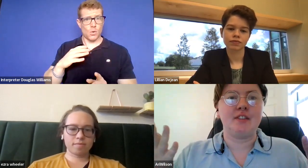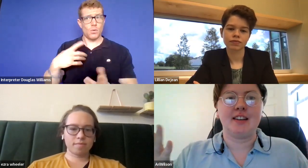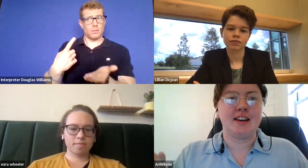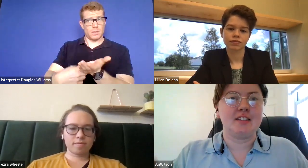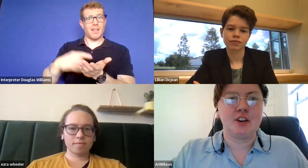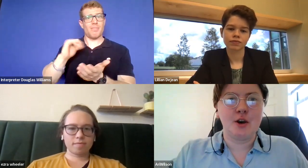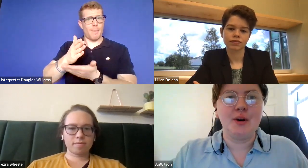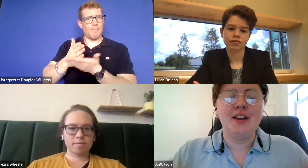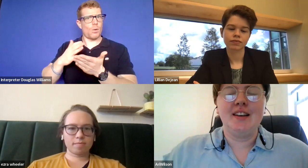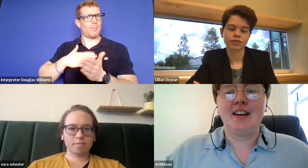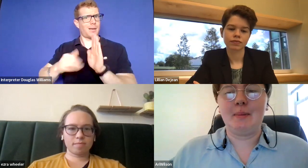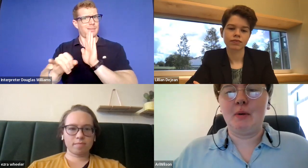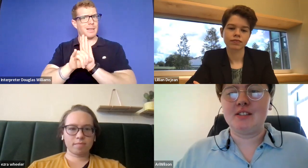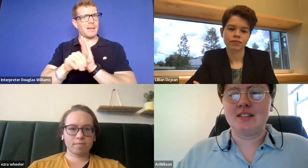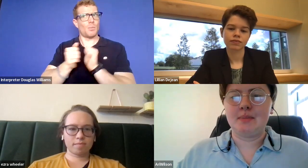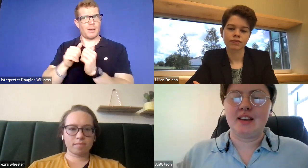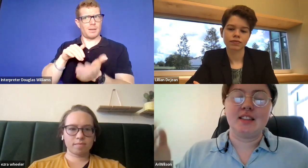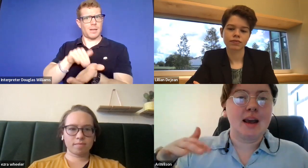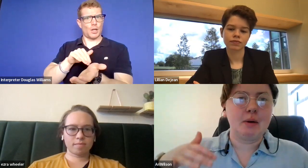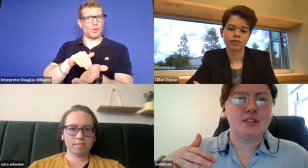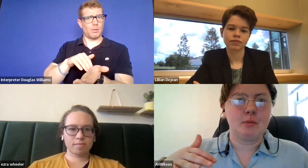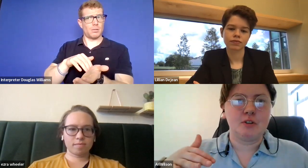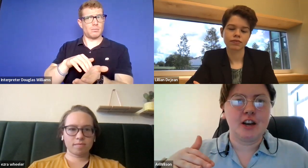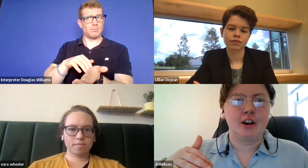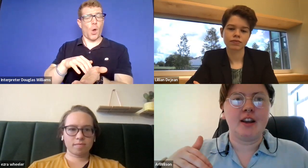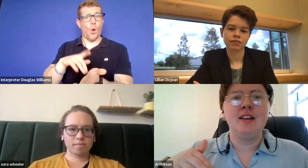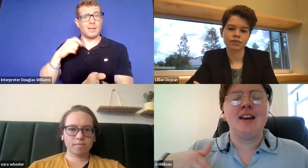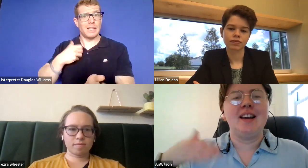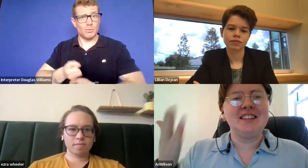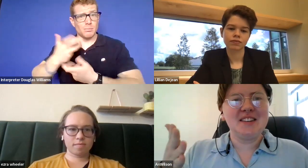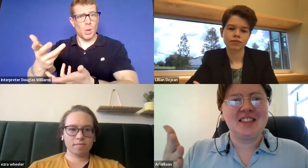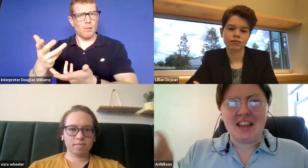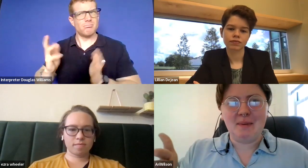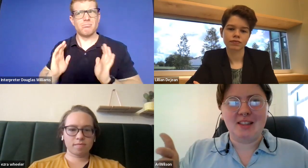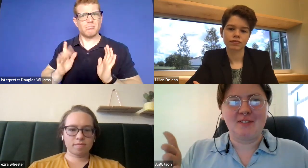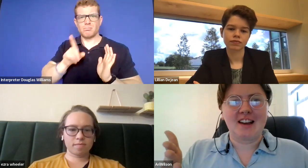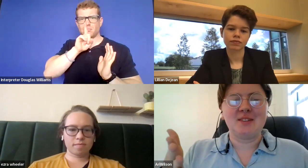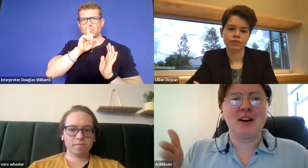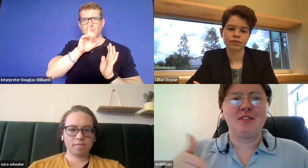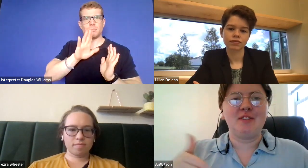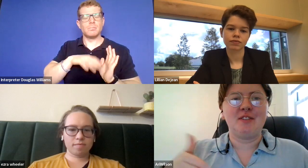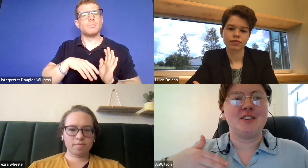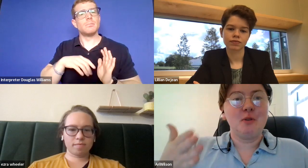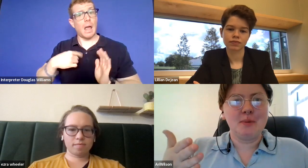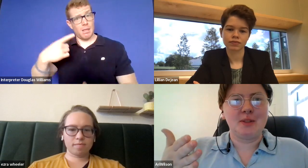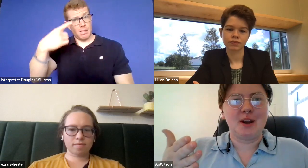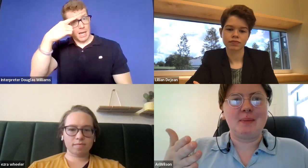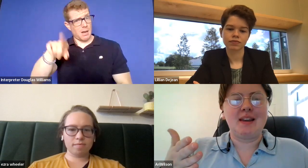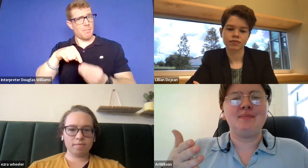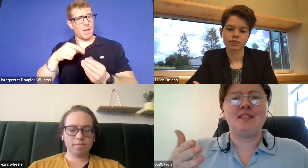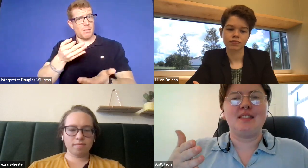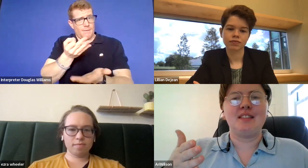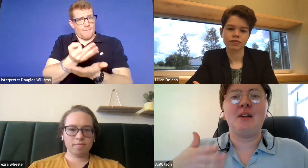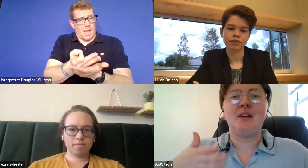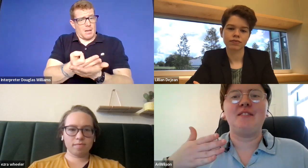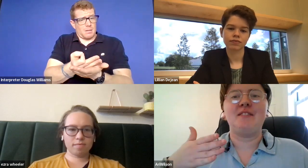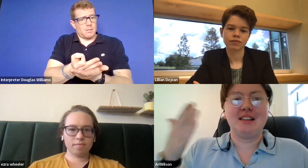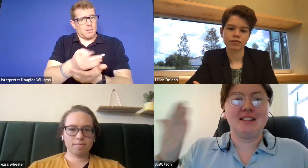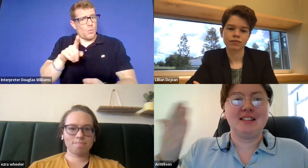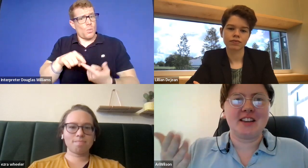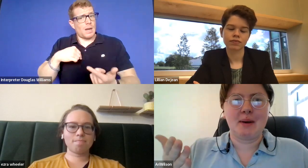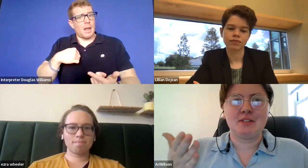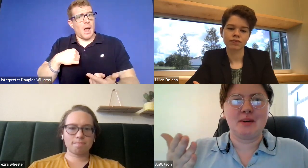It just wasn't something I felt they need to know and it wasn't something at the time I was comfortable sharing, and I didn't think about the fact that whenever I started hormone therapy I would have to